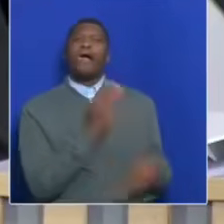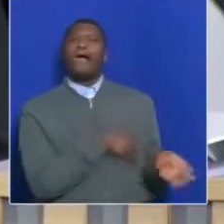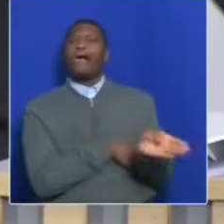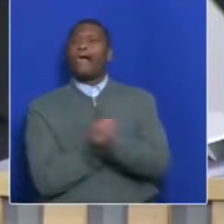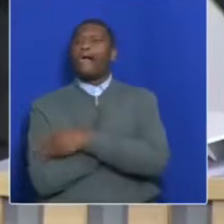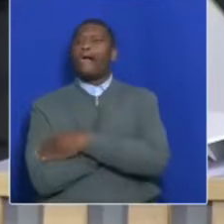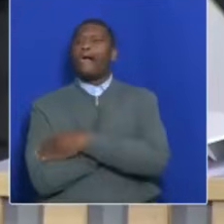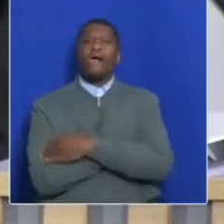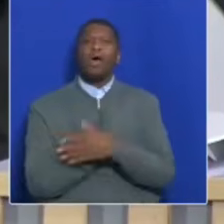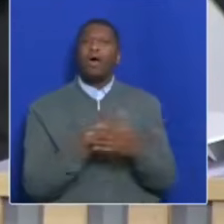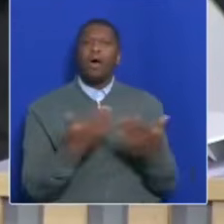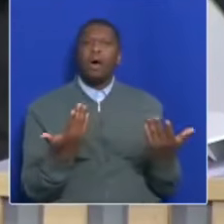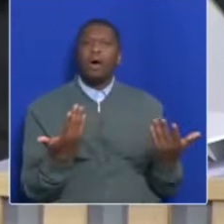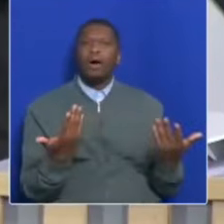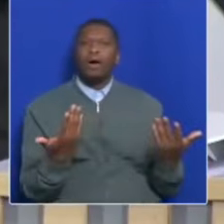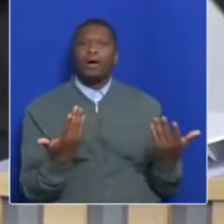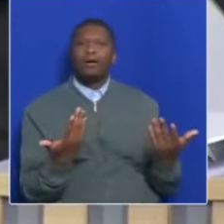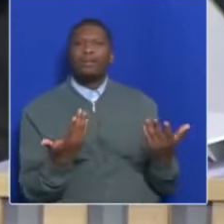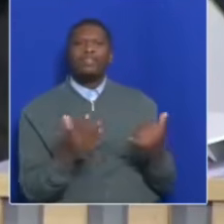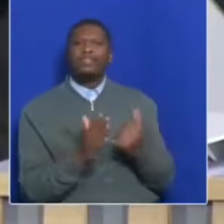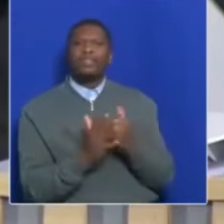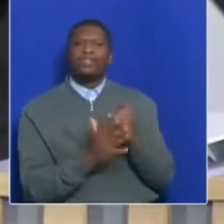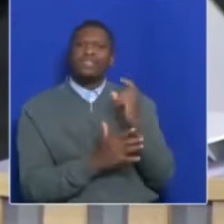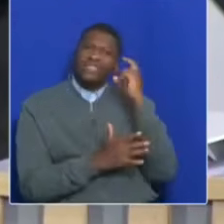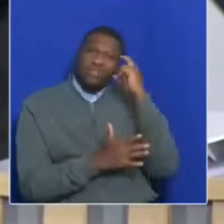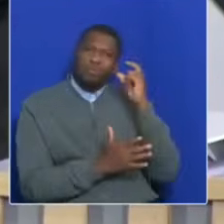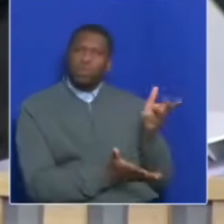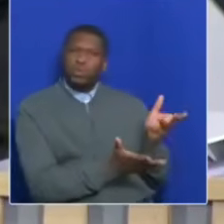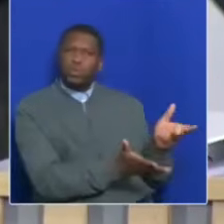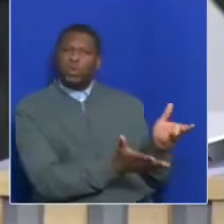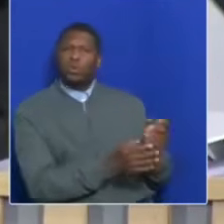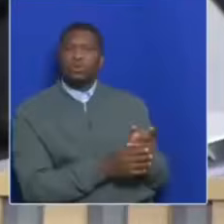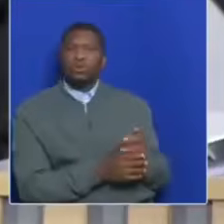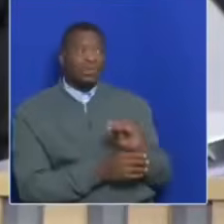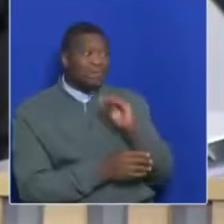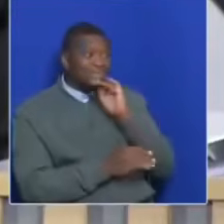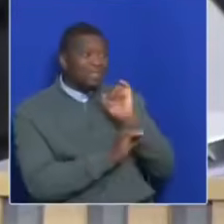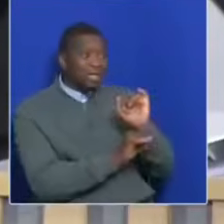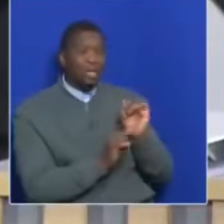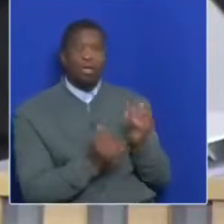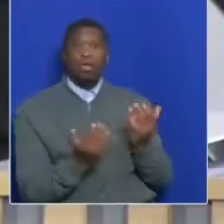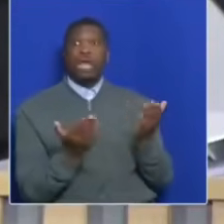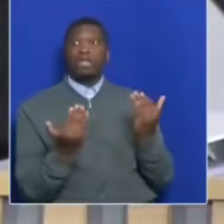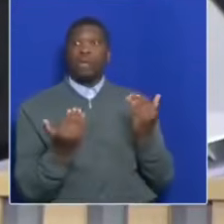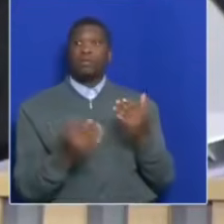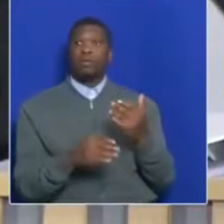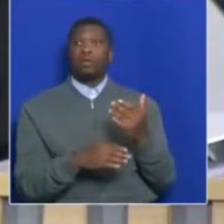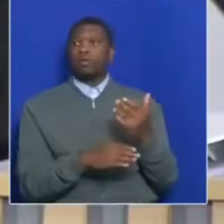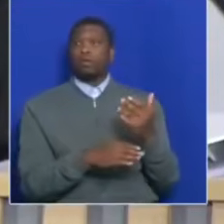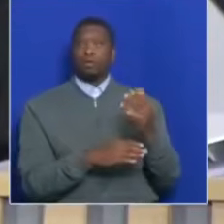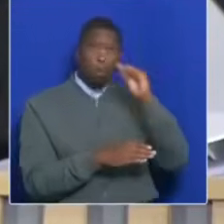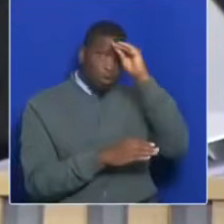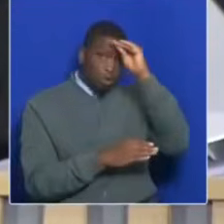So they were not expecting for police to come in order to shoot at the police. And it's